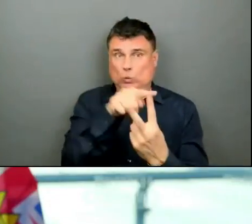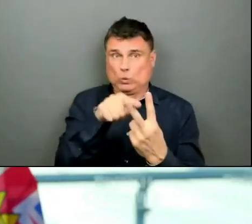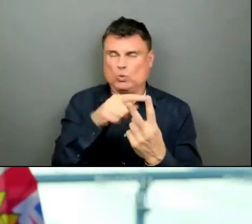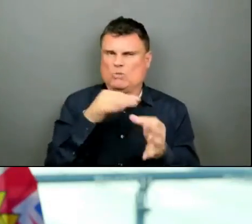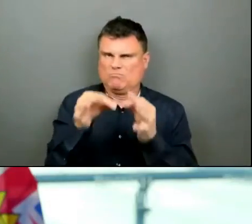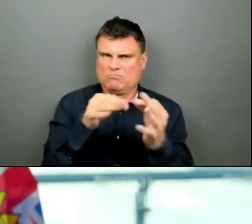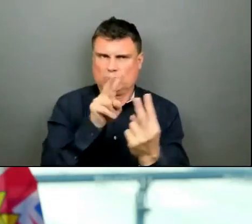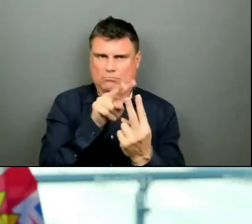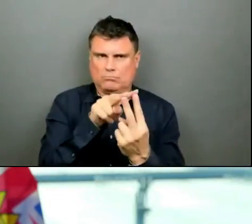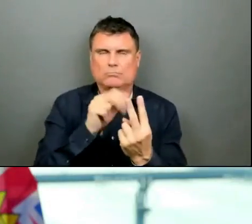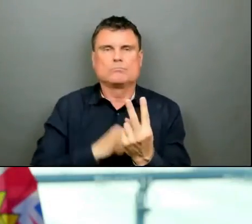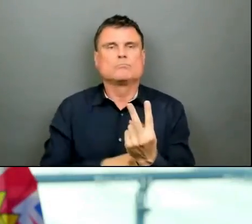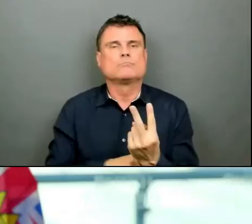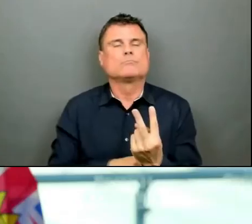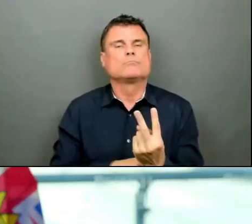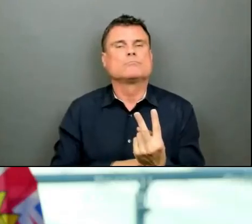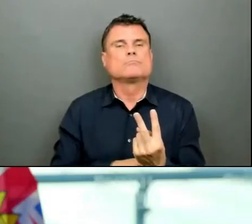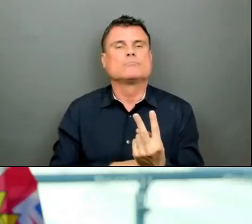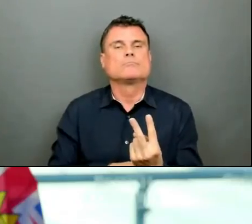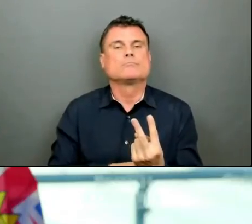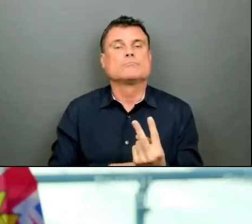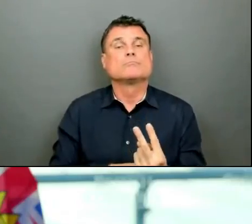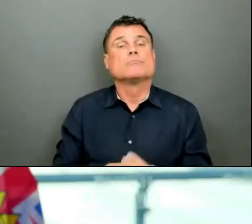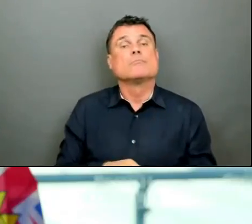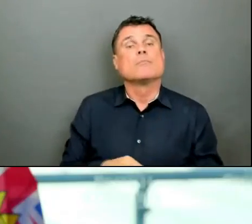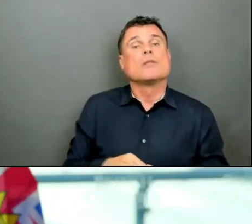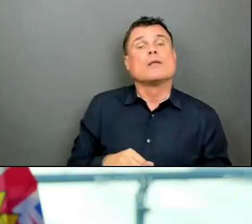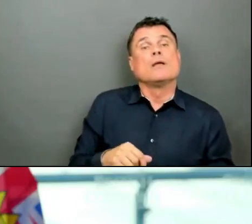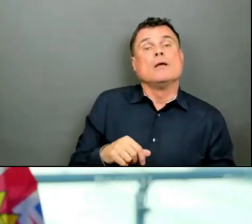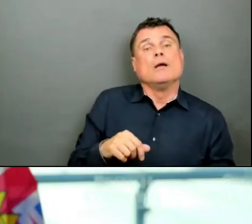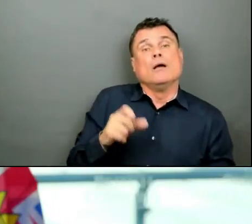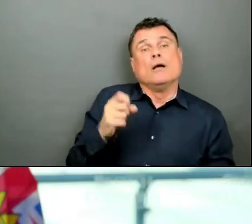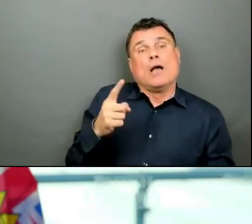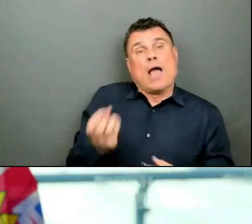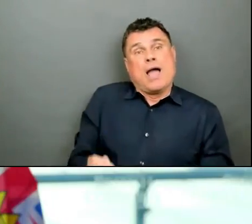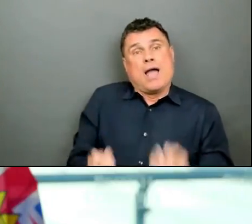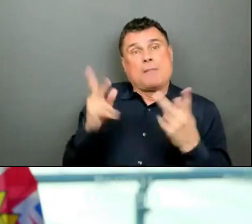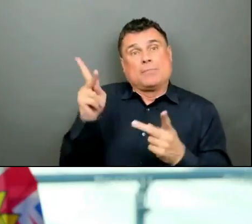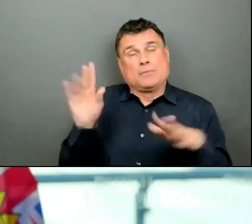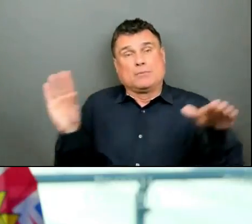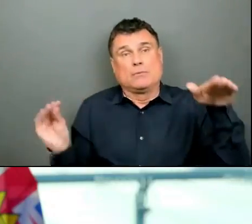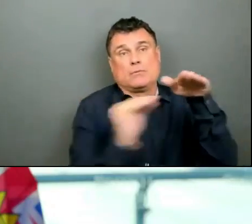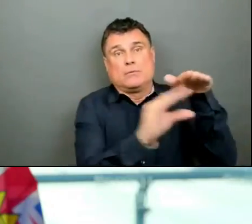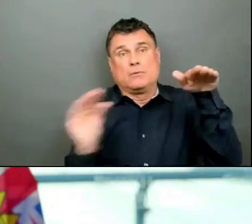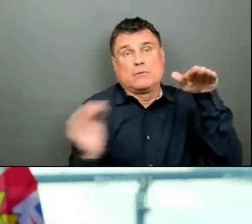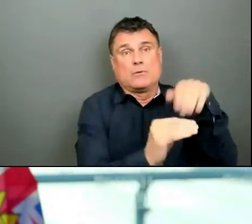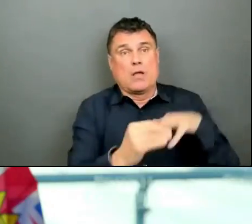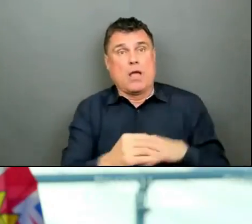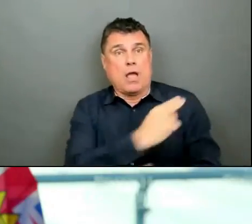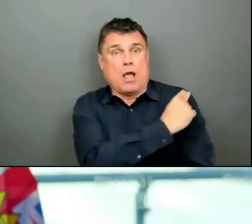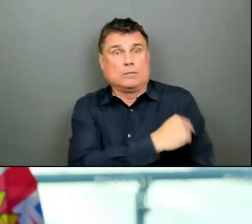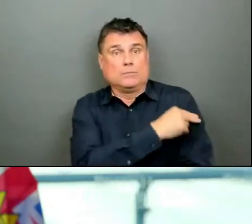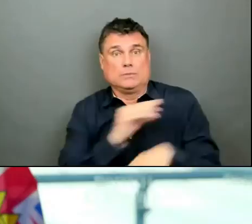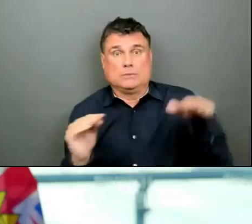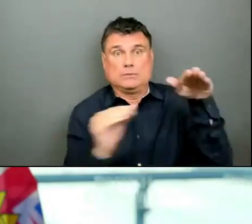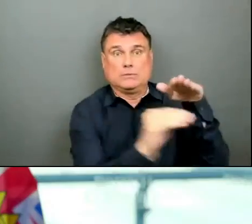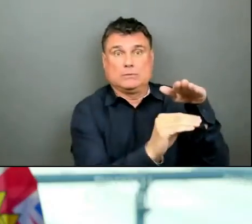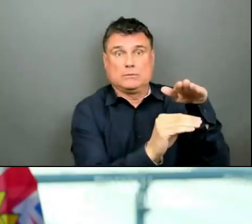week. Is the proportion of people, hospitalization going up, that would be concerning.